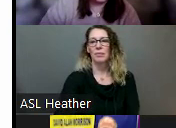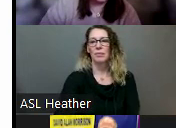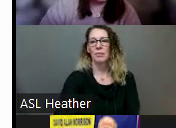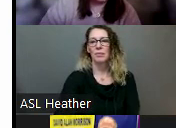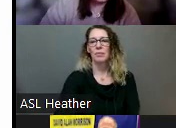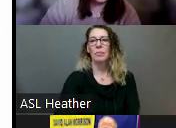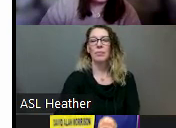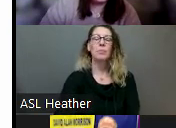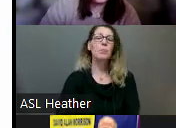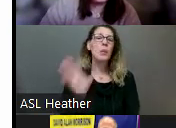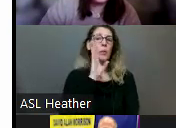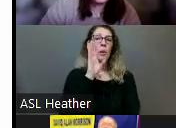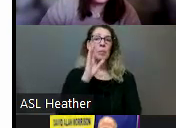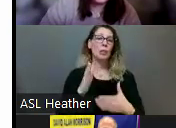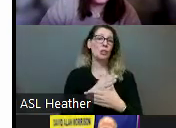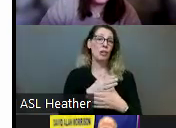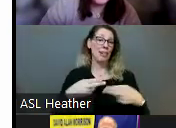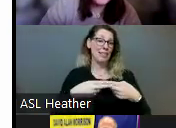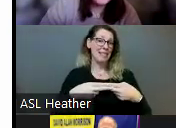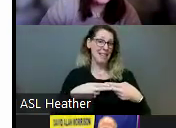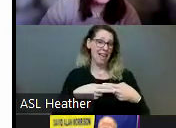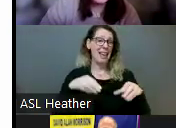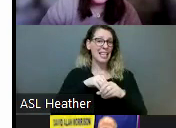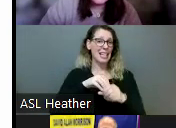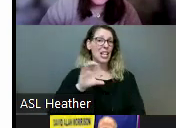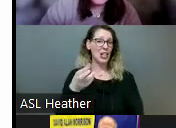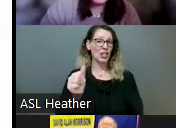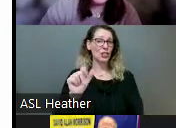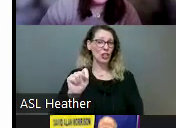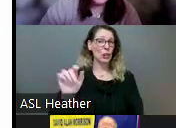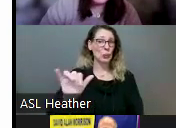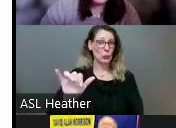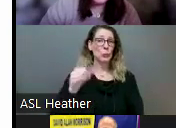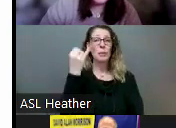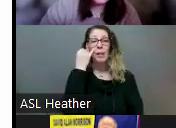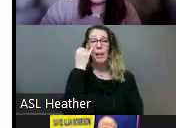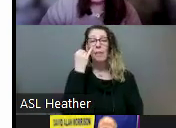And we're going to be sharing the slides with you in the chat, so if you'd like to check those out,